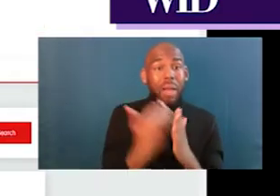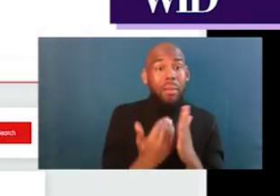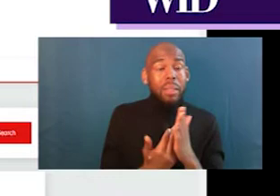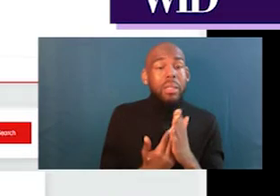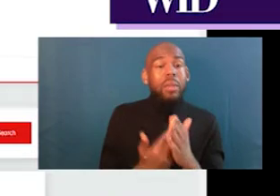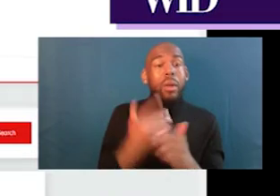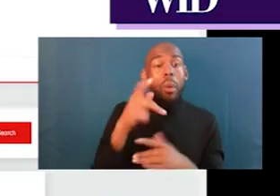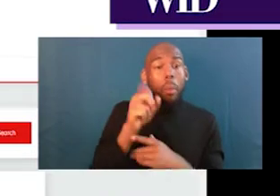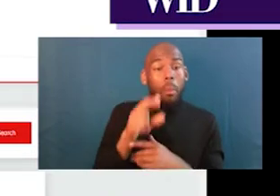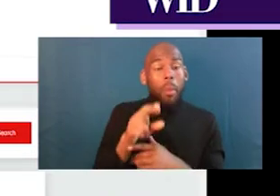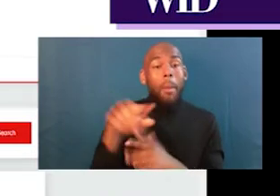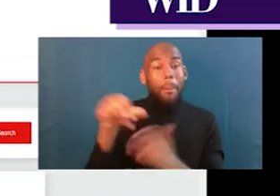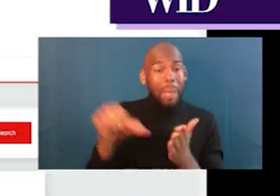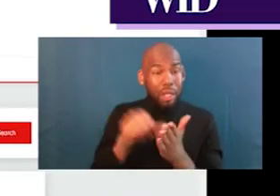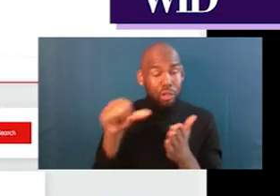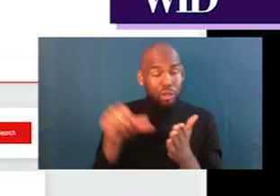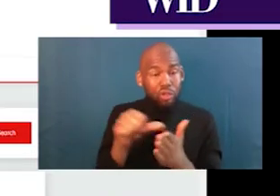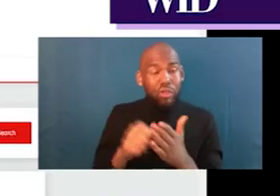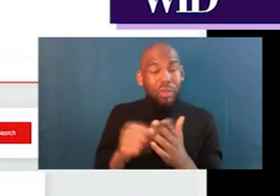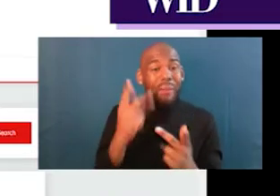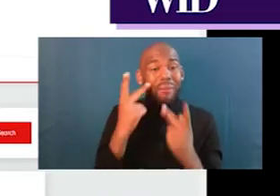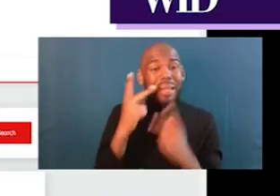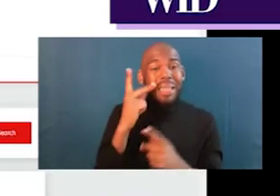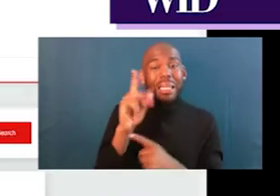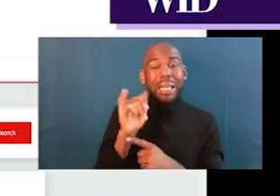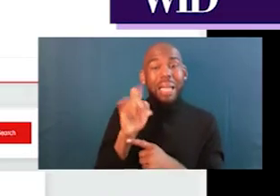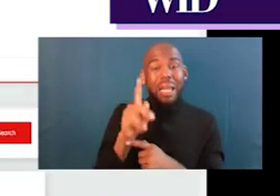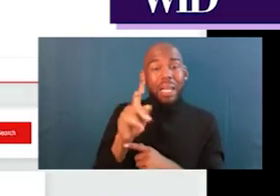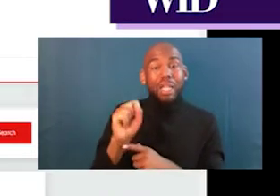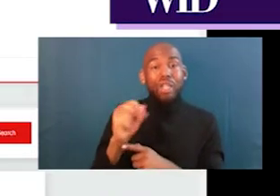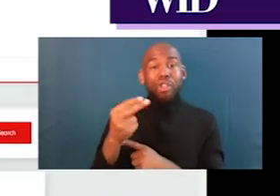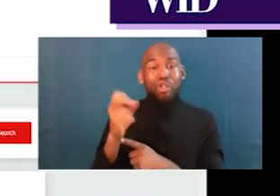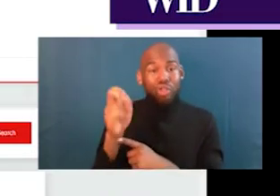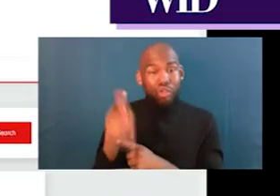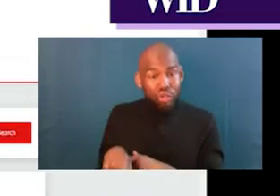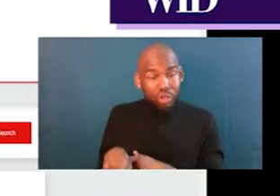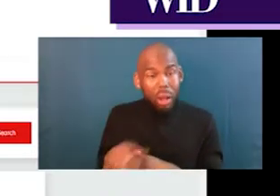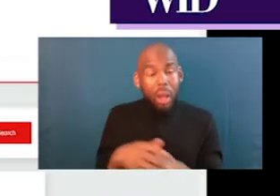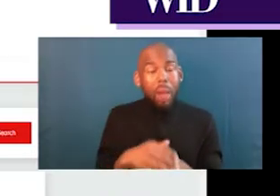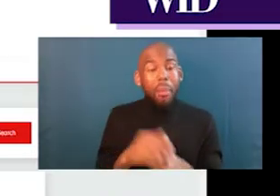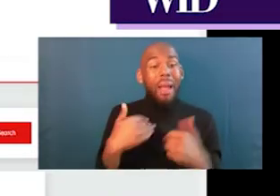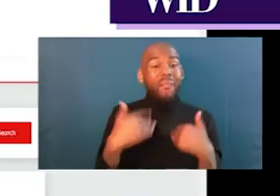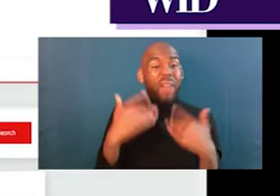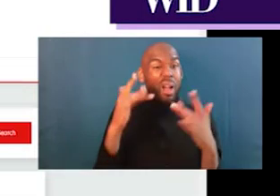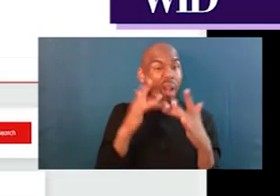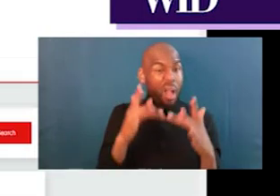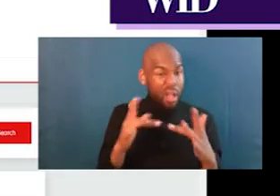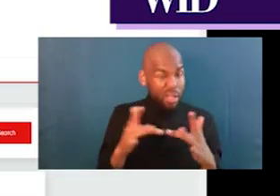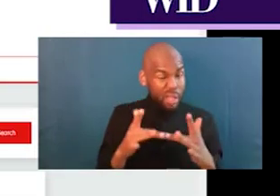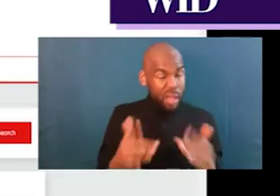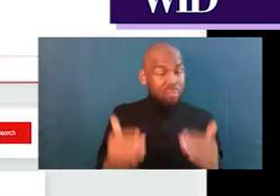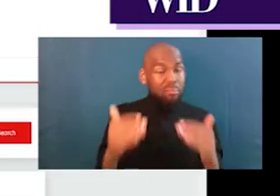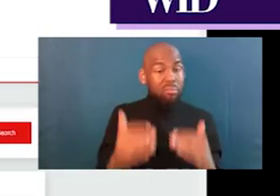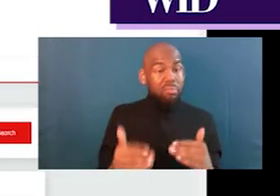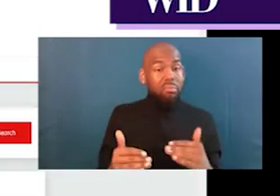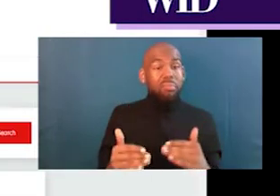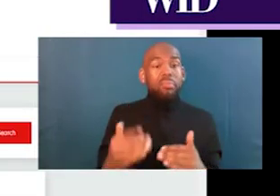current page link home, visited link shop, link my account. Home link this time, that's great.